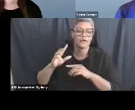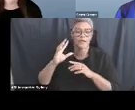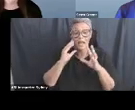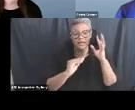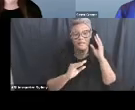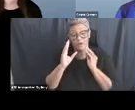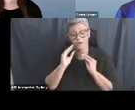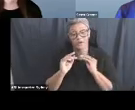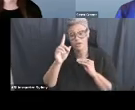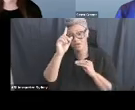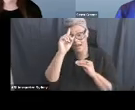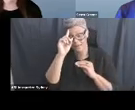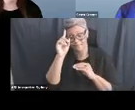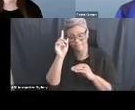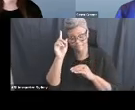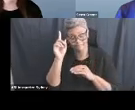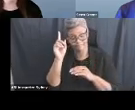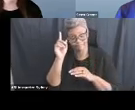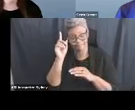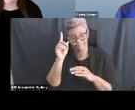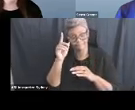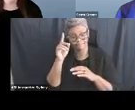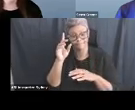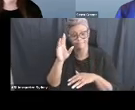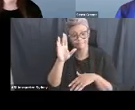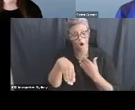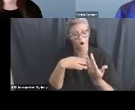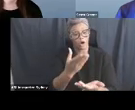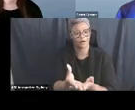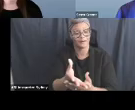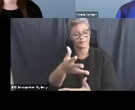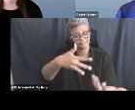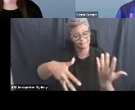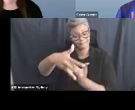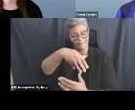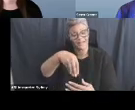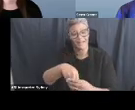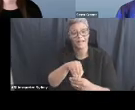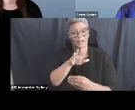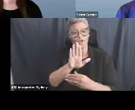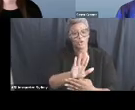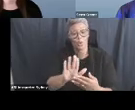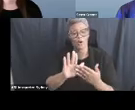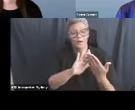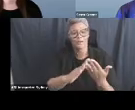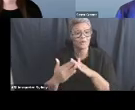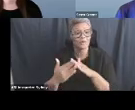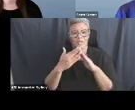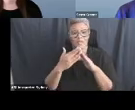into your communities, into your schools that represent the black African diaspora. And on